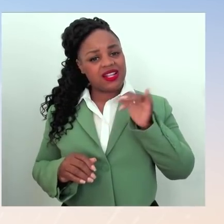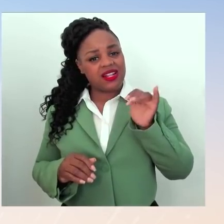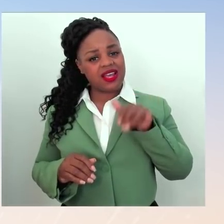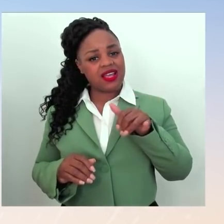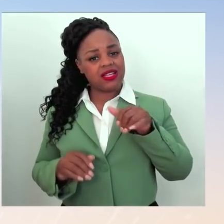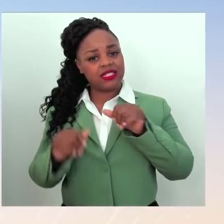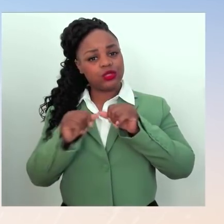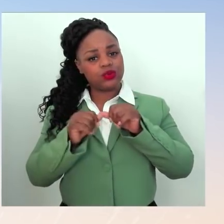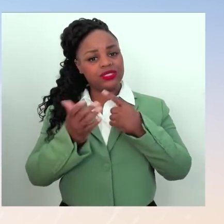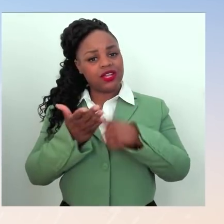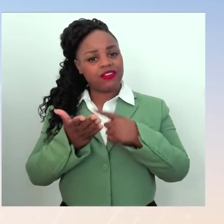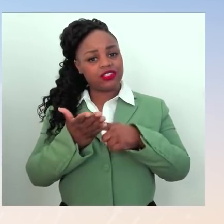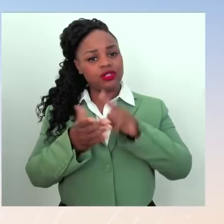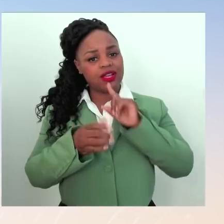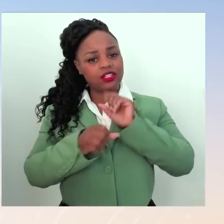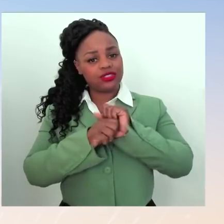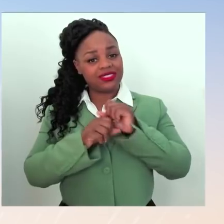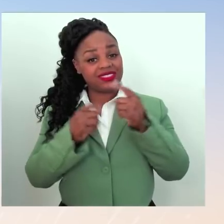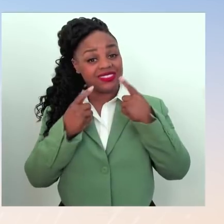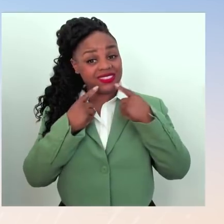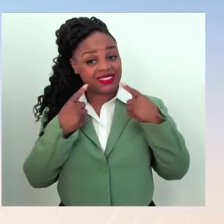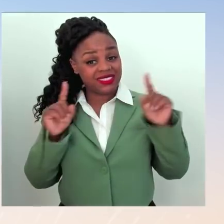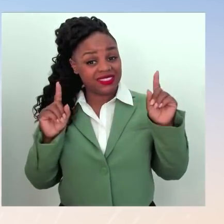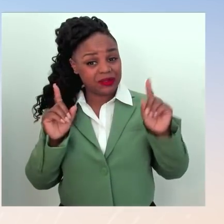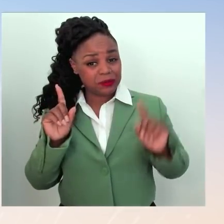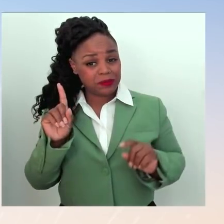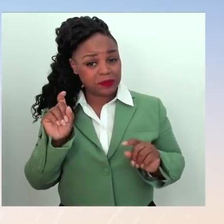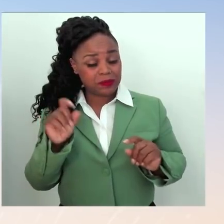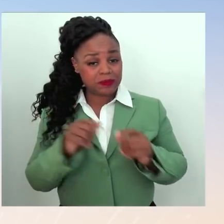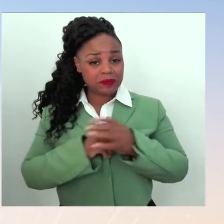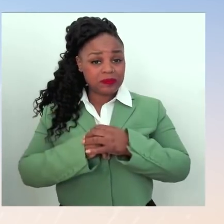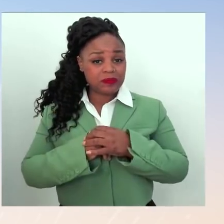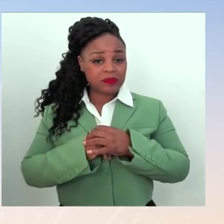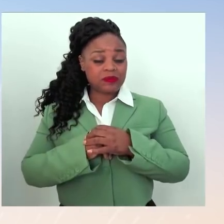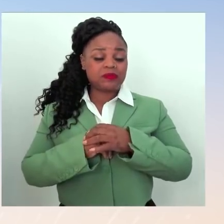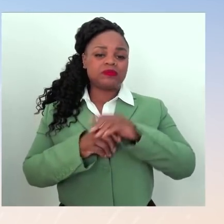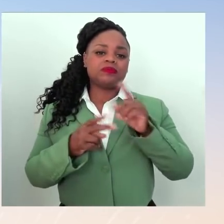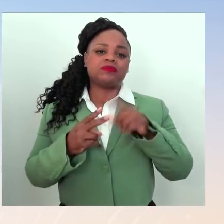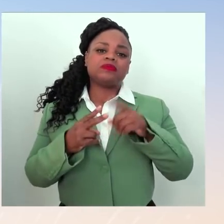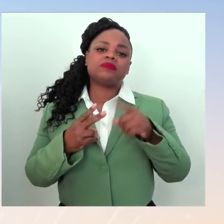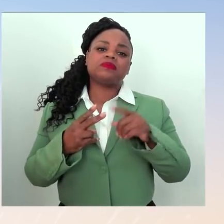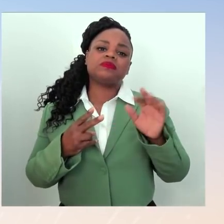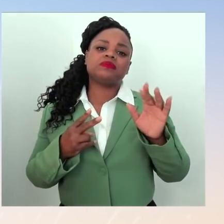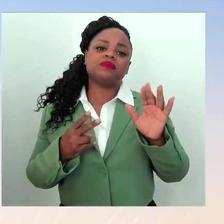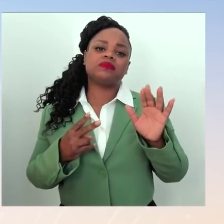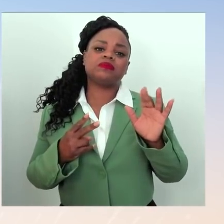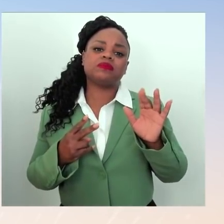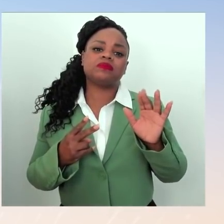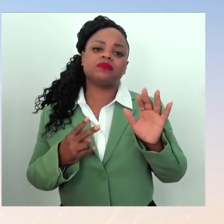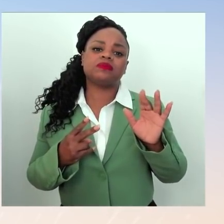what you're saying about the European supplies: So, are you saying that the coordinated action shouldn't --